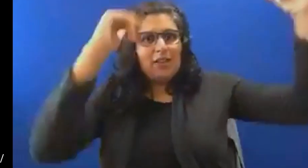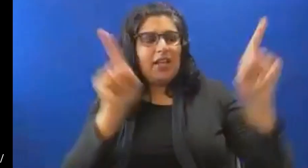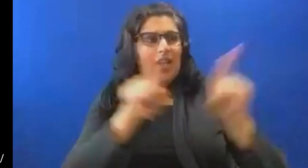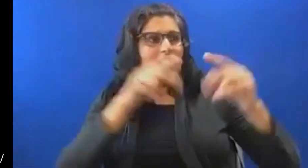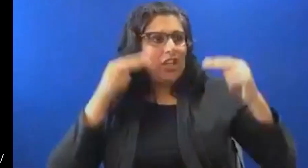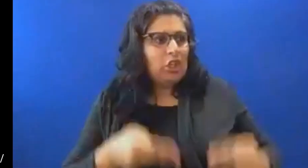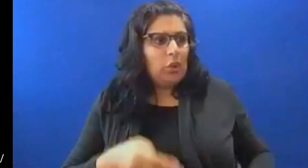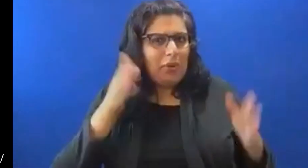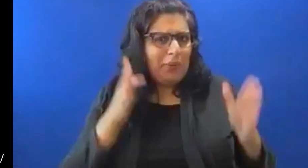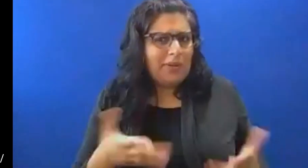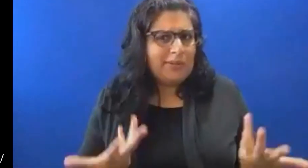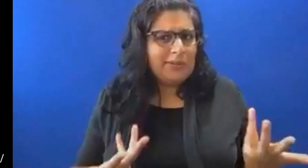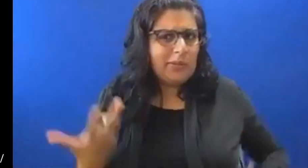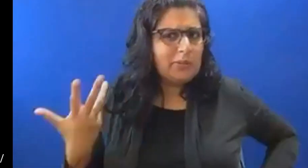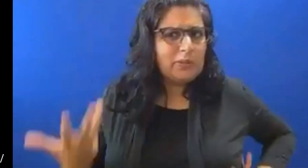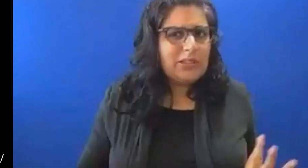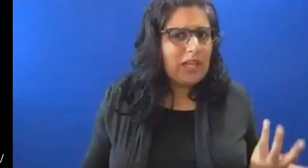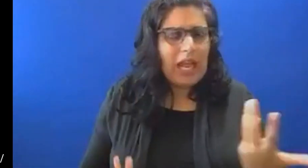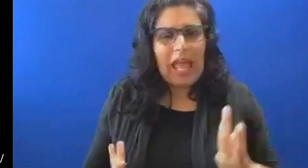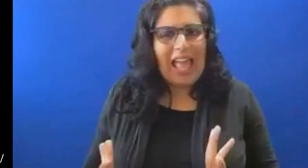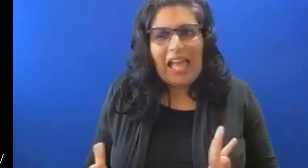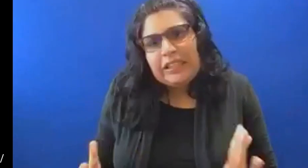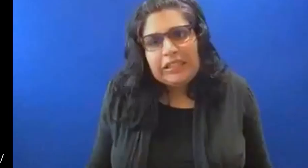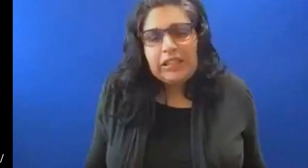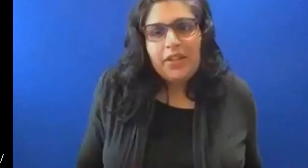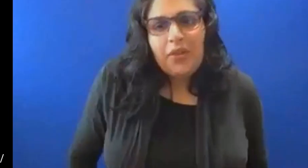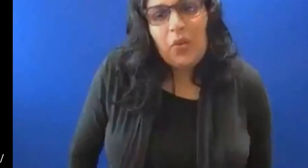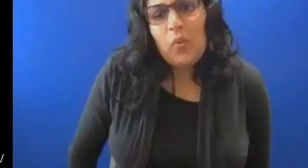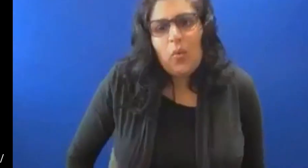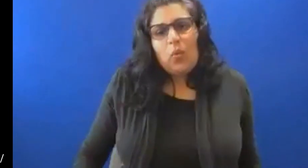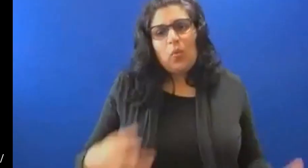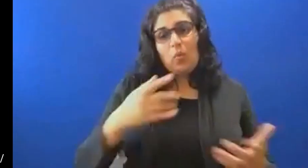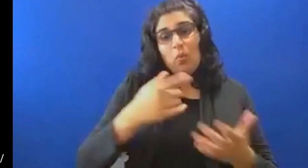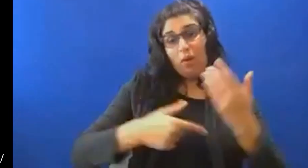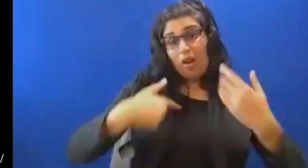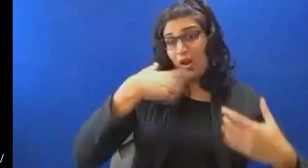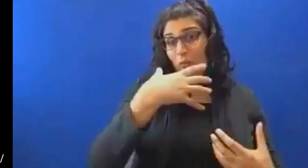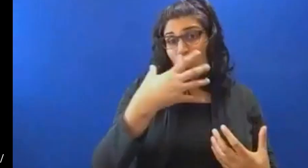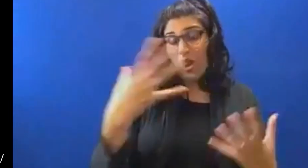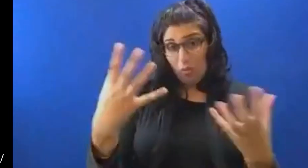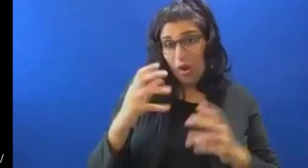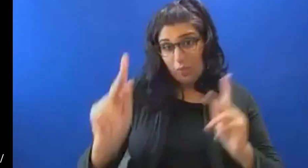And so, what I would like people to be aware of, I suppose, is my humanity.